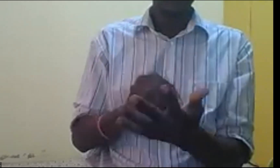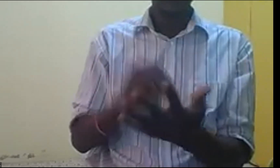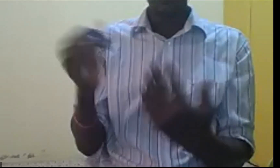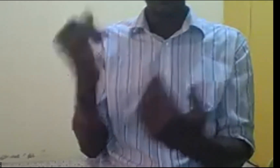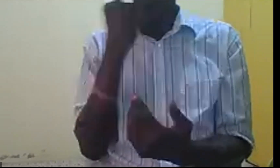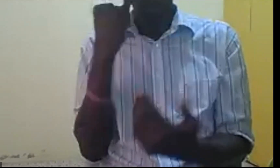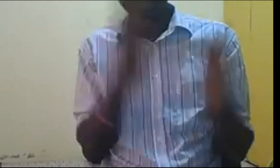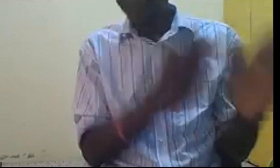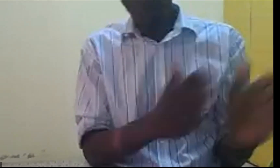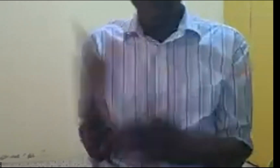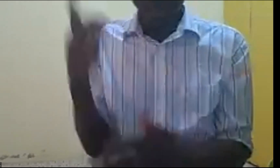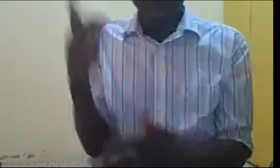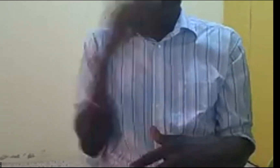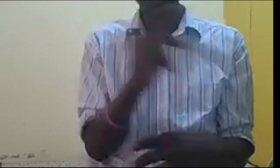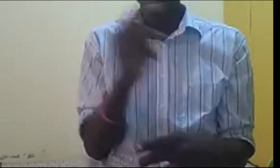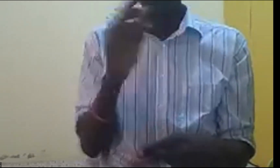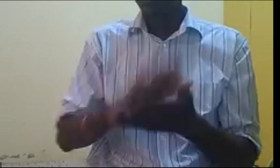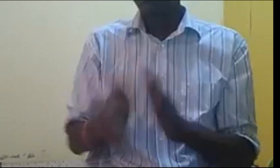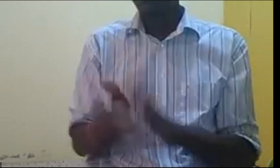What is it that we can learn from each other? What is it that we can do together?